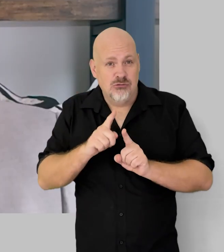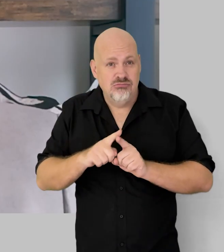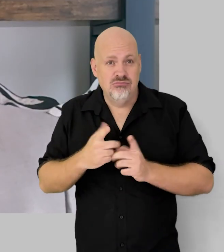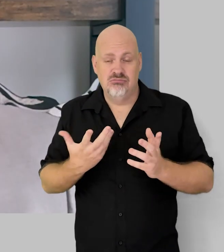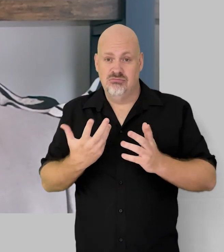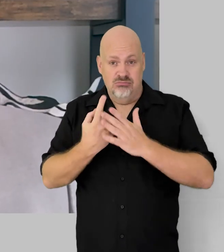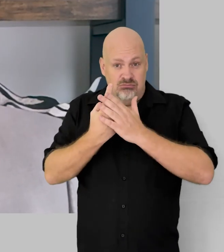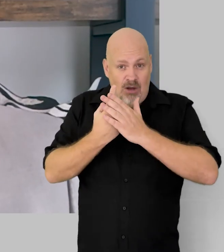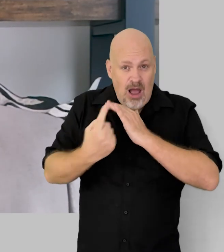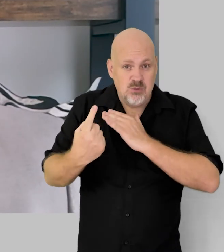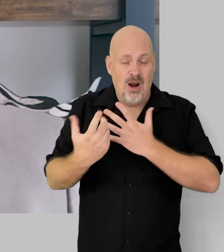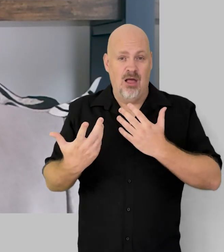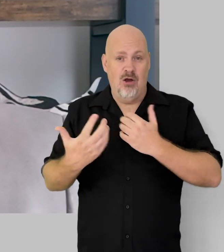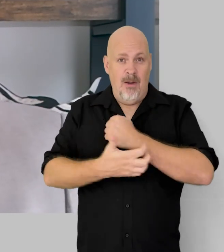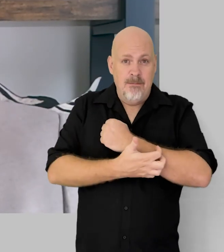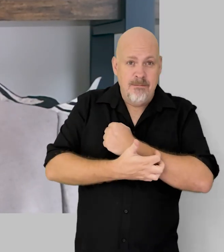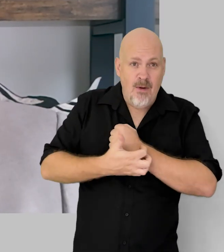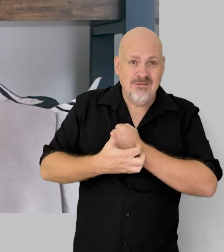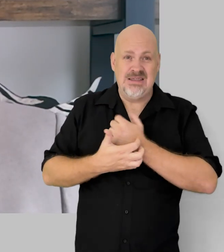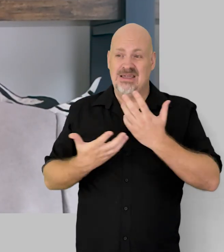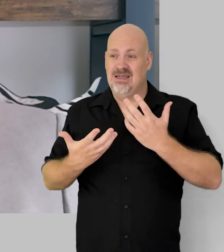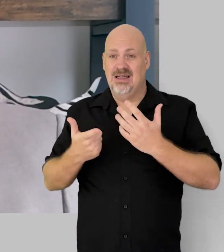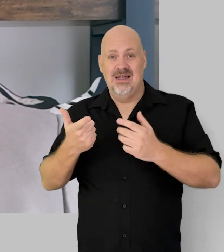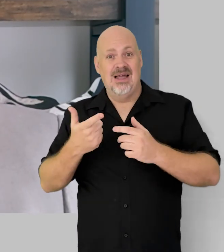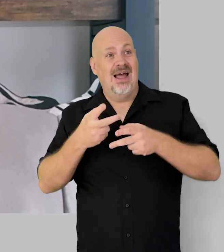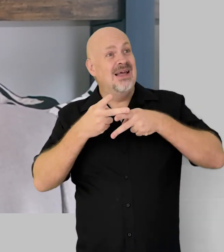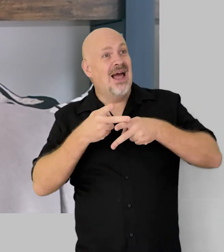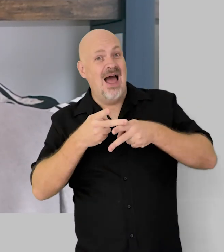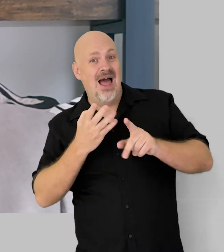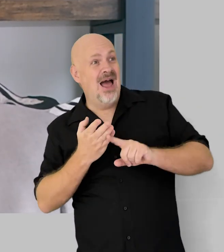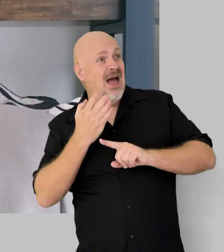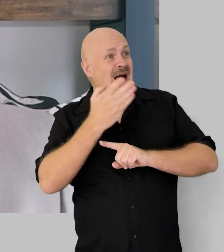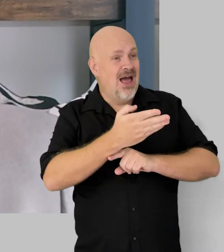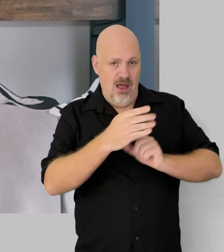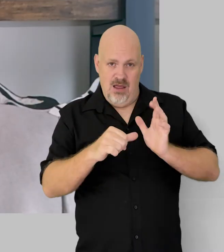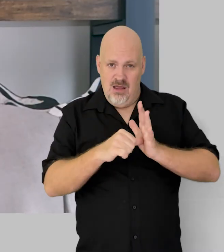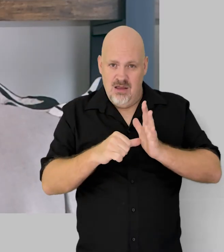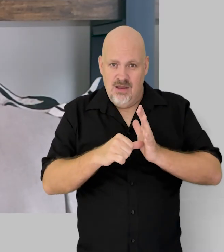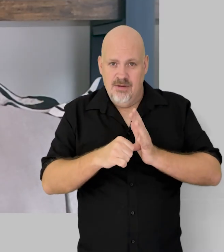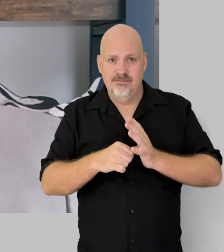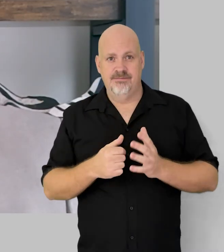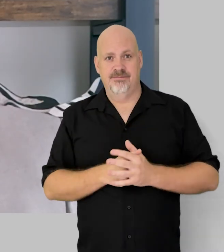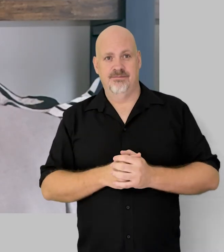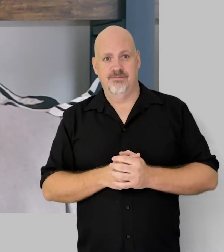Many current treatment approaches have been developed from clinical trials in which older patients have been underrepresented.